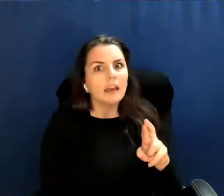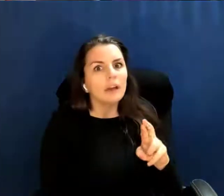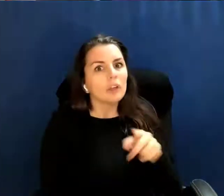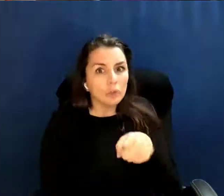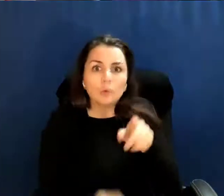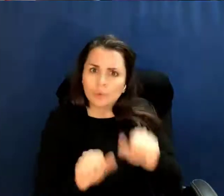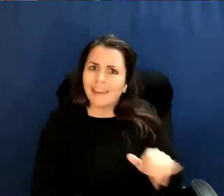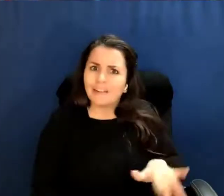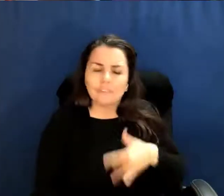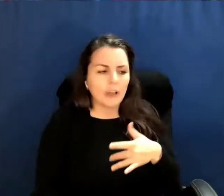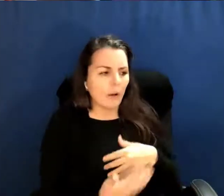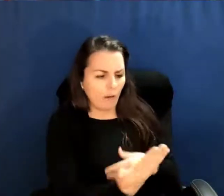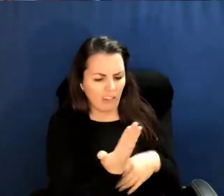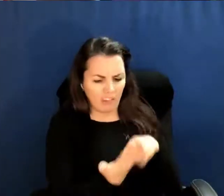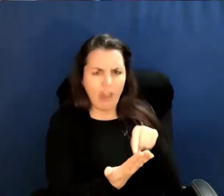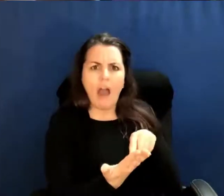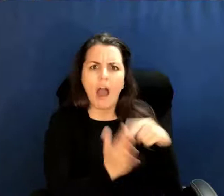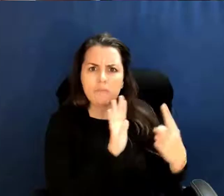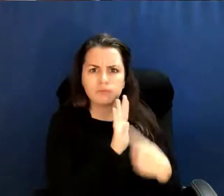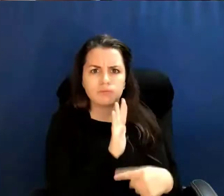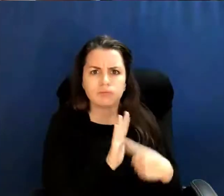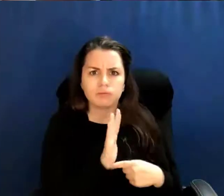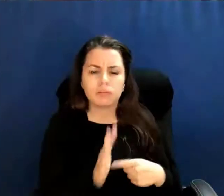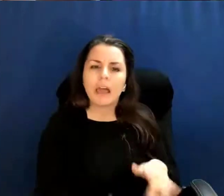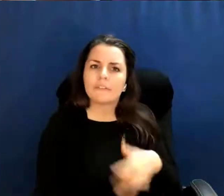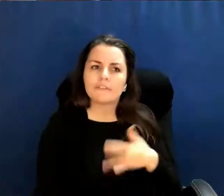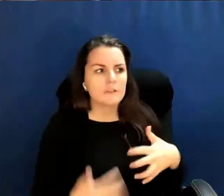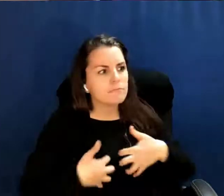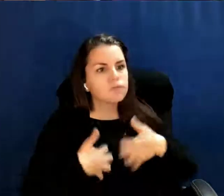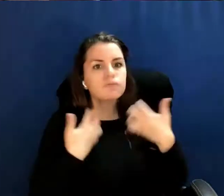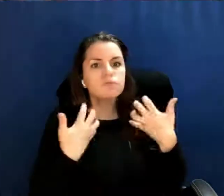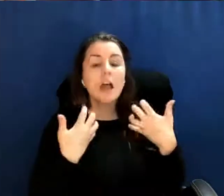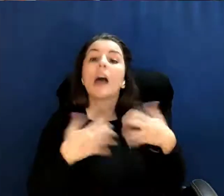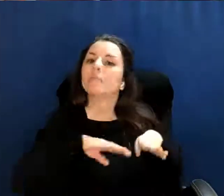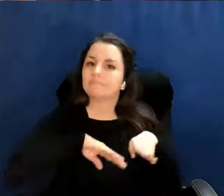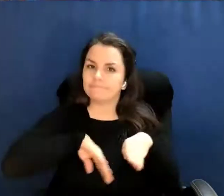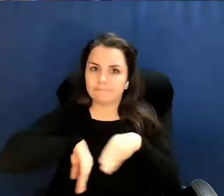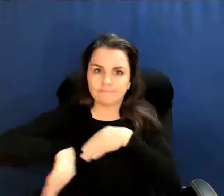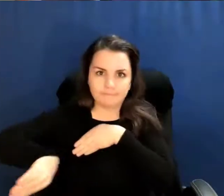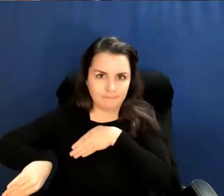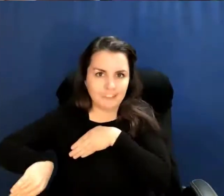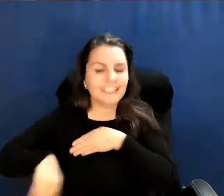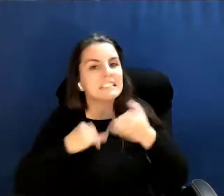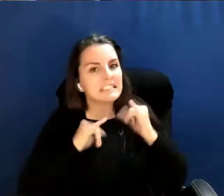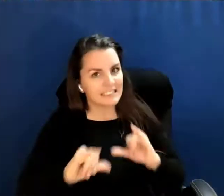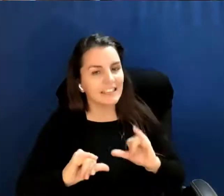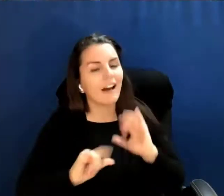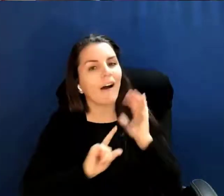that you read in your summary statement. You want to say, "Thank you to these wonderful reviewers.